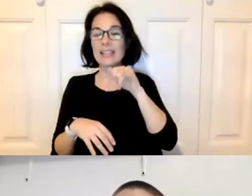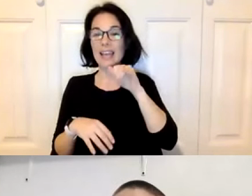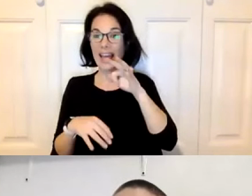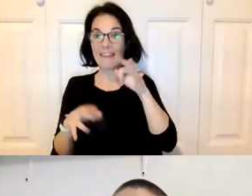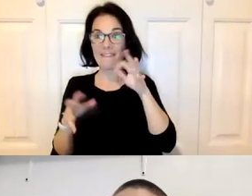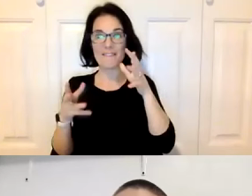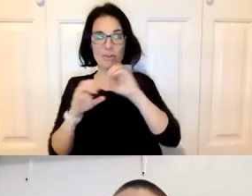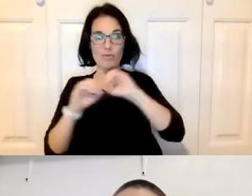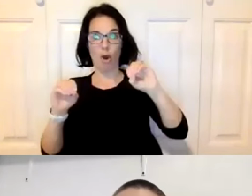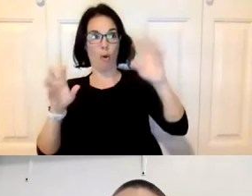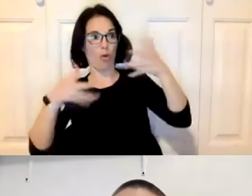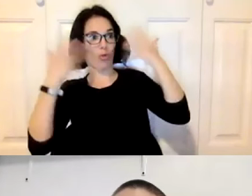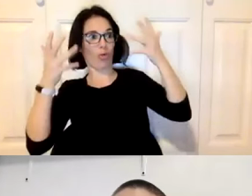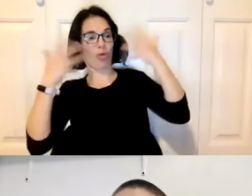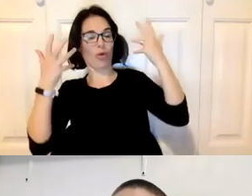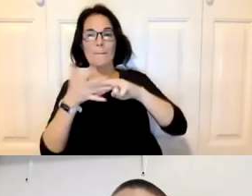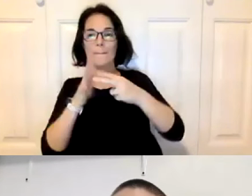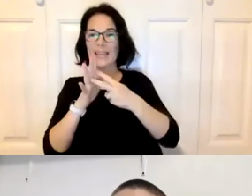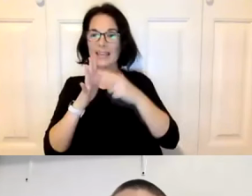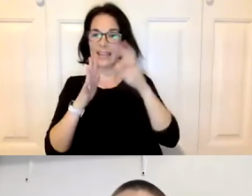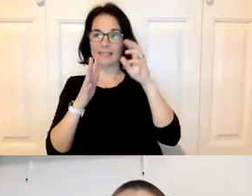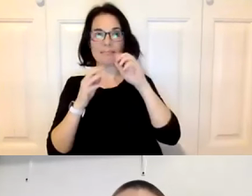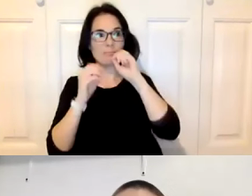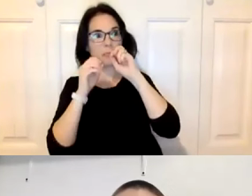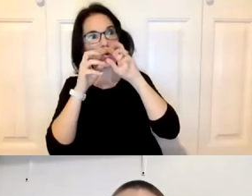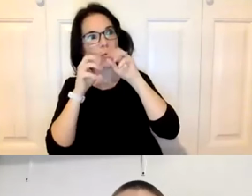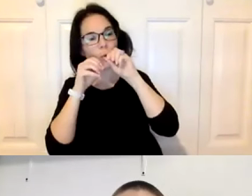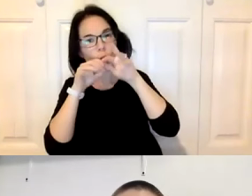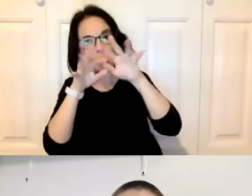People might be more likely to catch COVID-19 from one another this way.